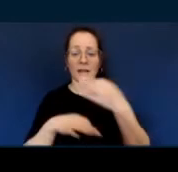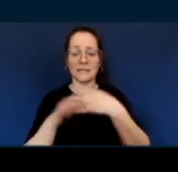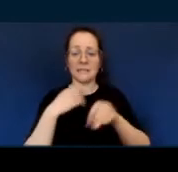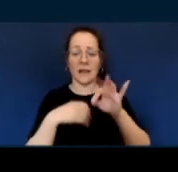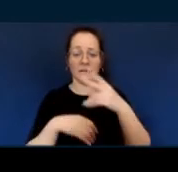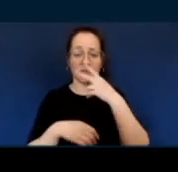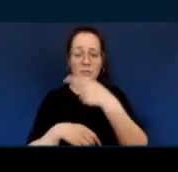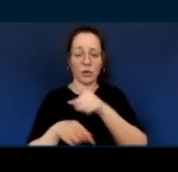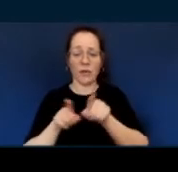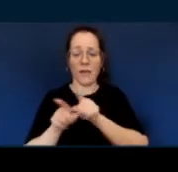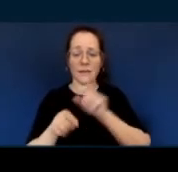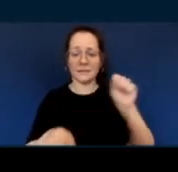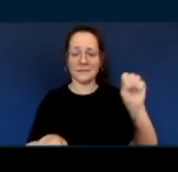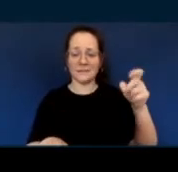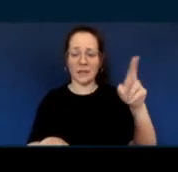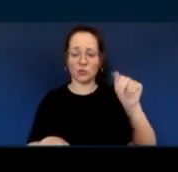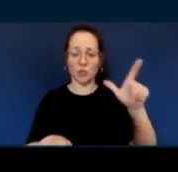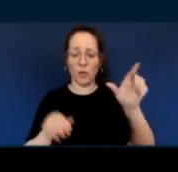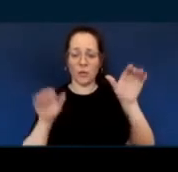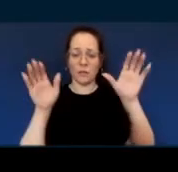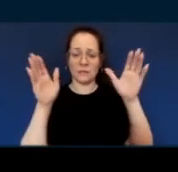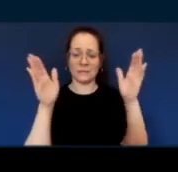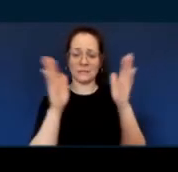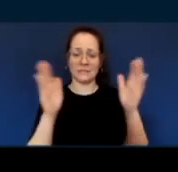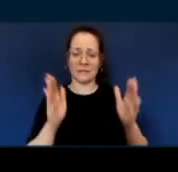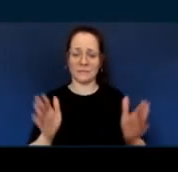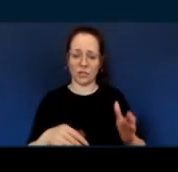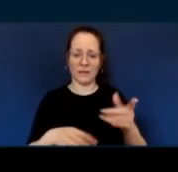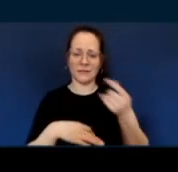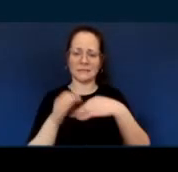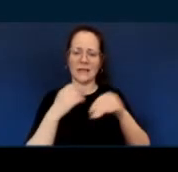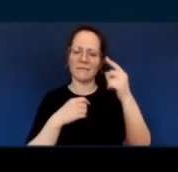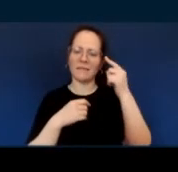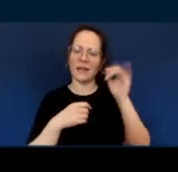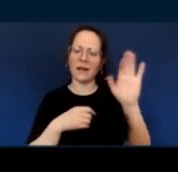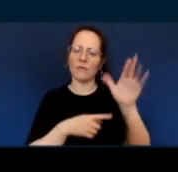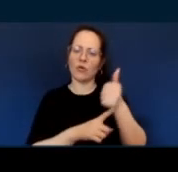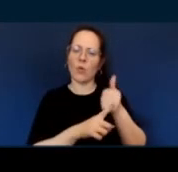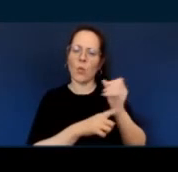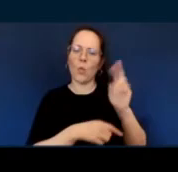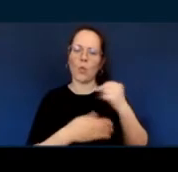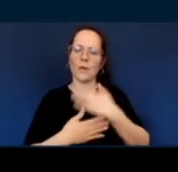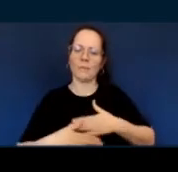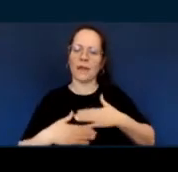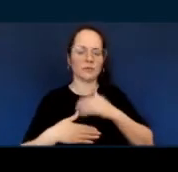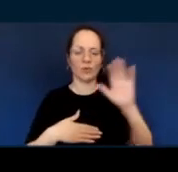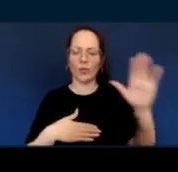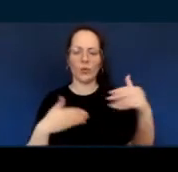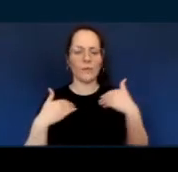WITH STRUCTURES AND SYSTEMS THAT ENABLE HER OWN SEXUAL PLEASURE, HER BODY WAS ILLUSTRATED AS A